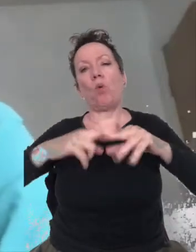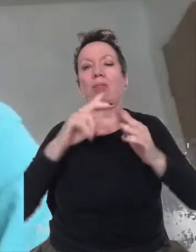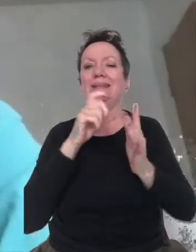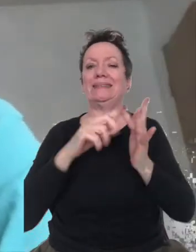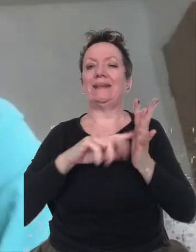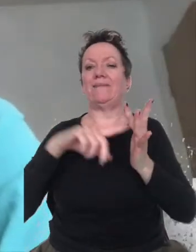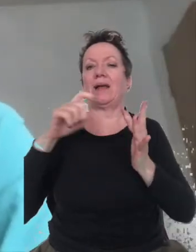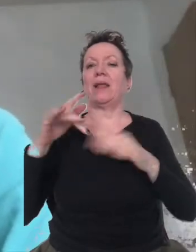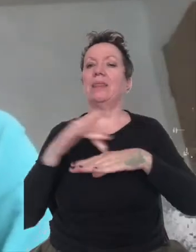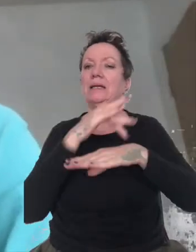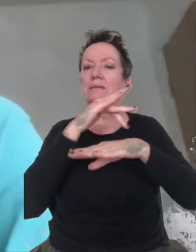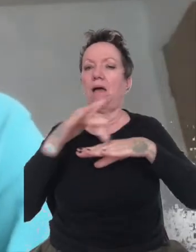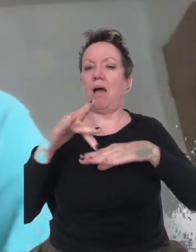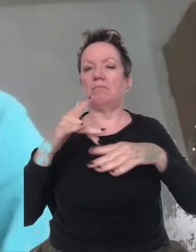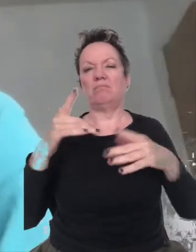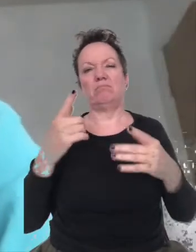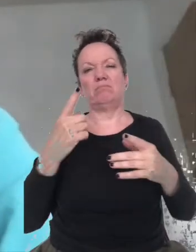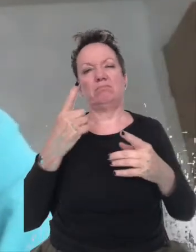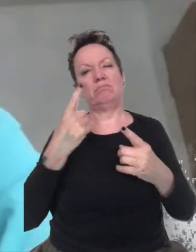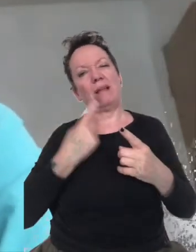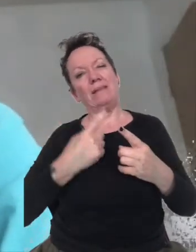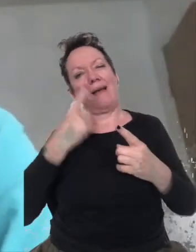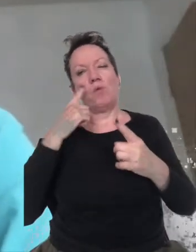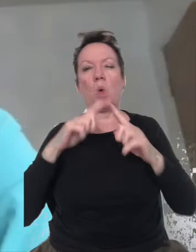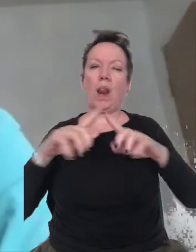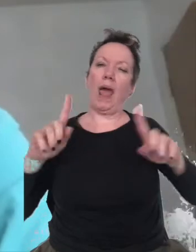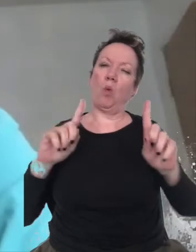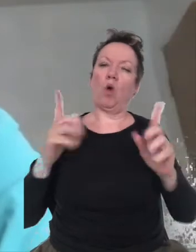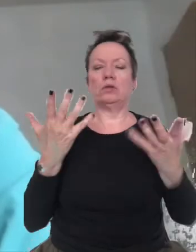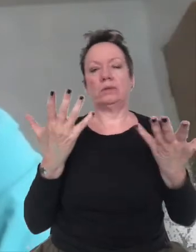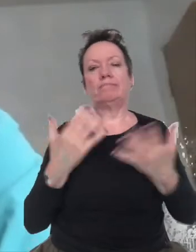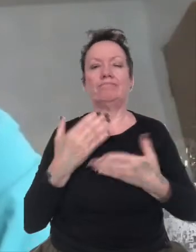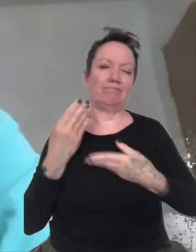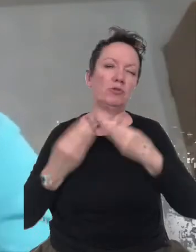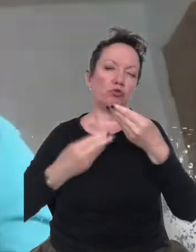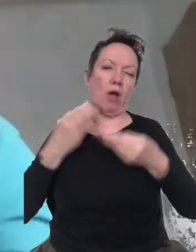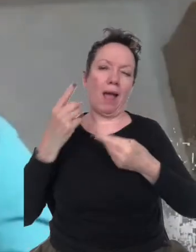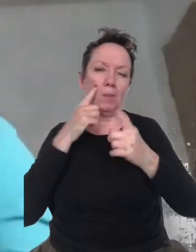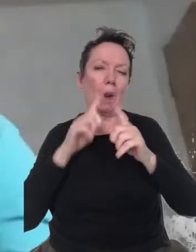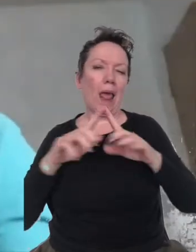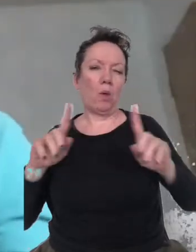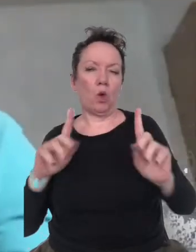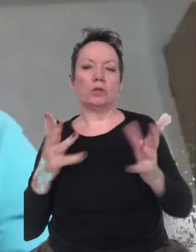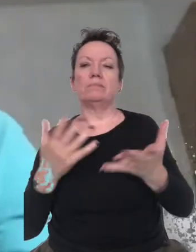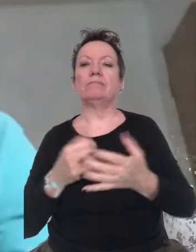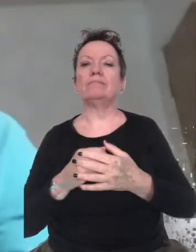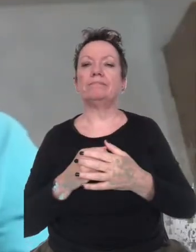Uh, I'm a tall bald white man, um, with a salt and pepper beard wearing